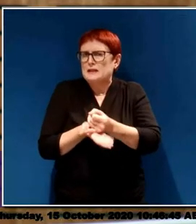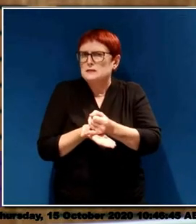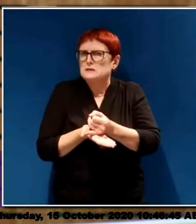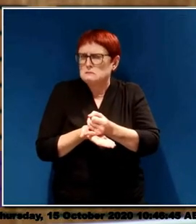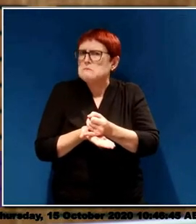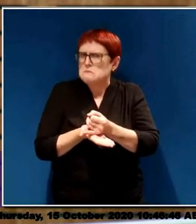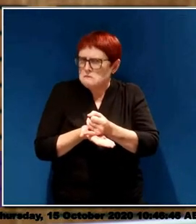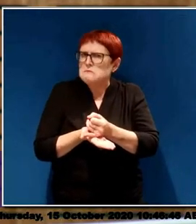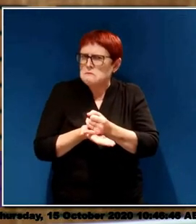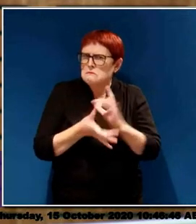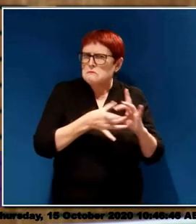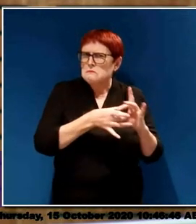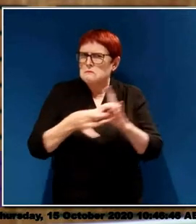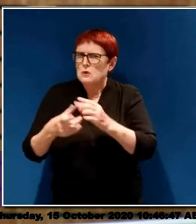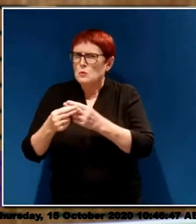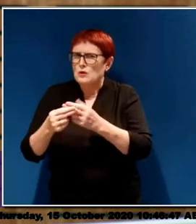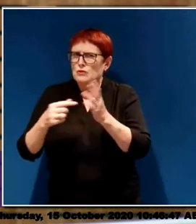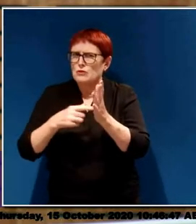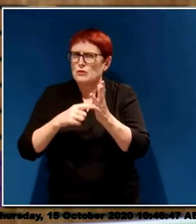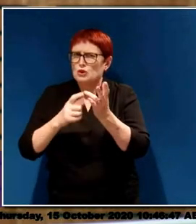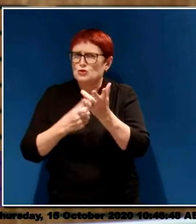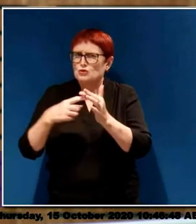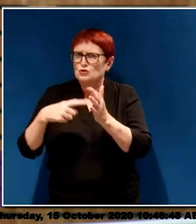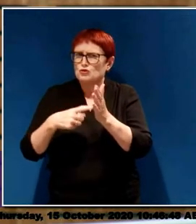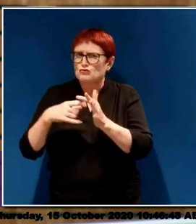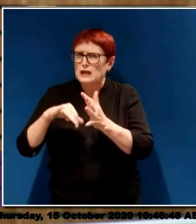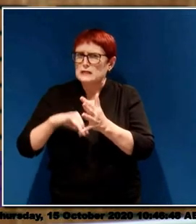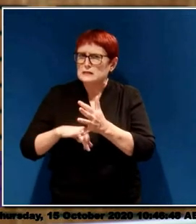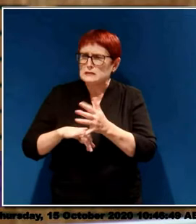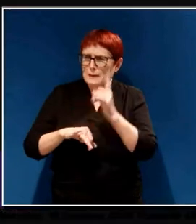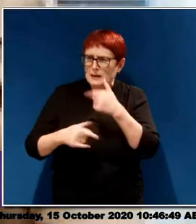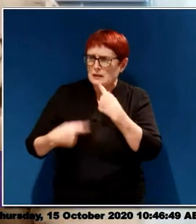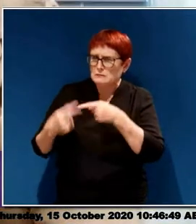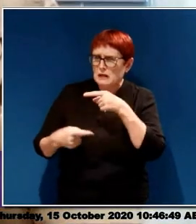Was that ever explained to you? No, it never was, no.